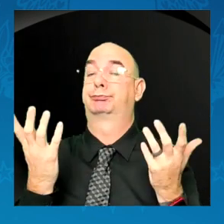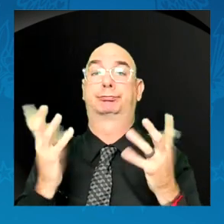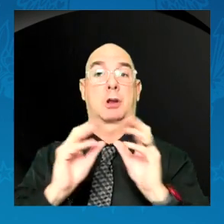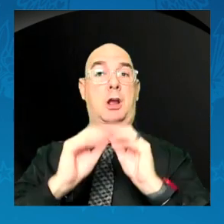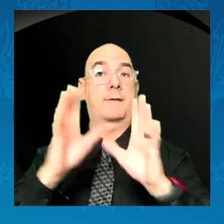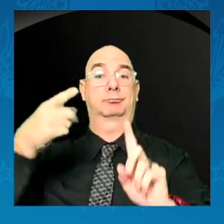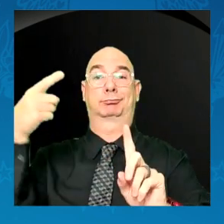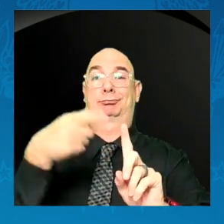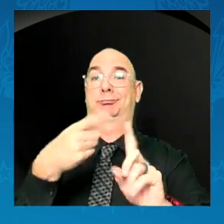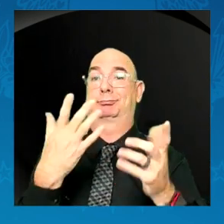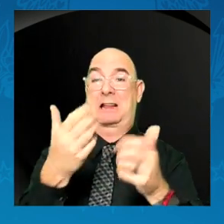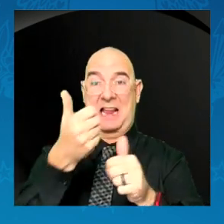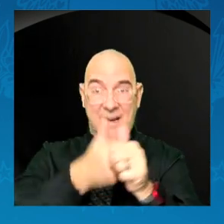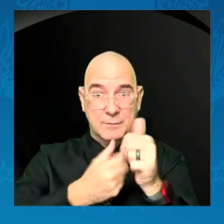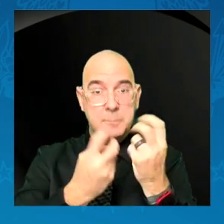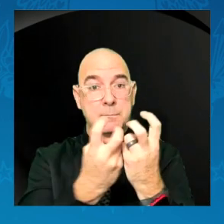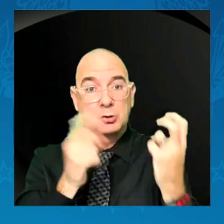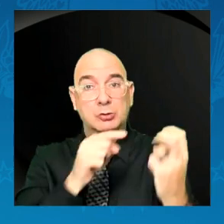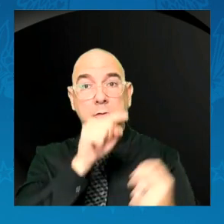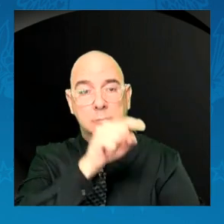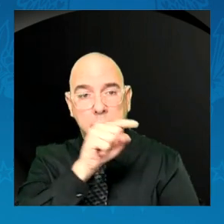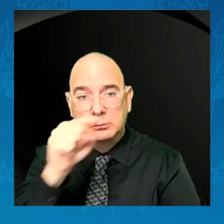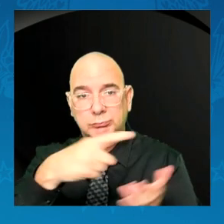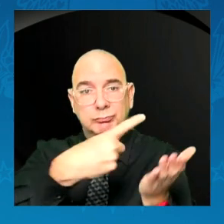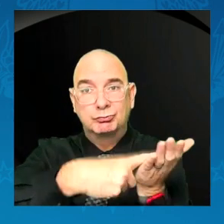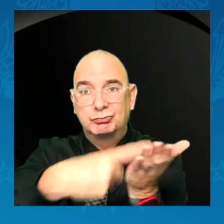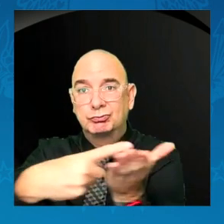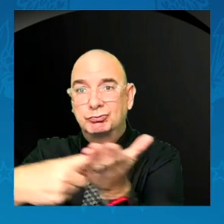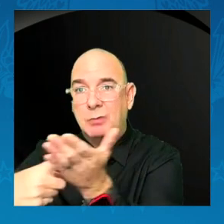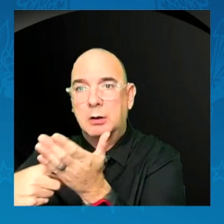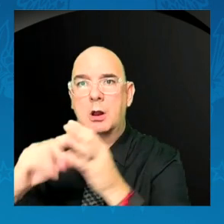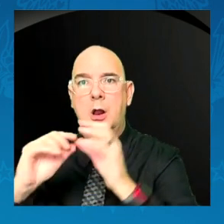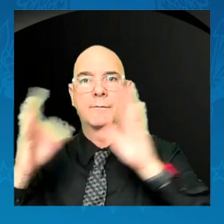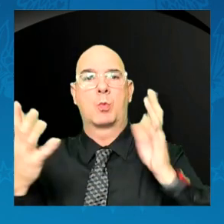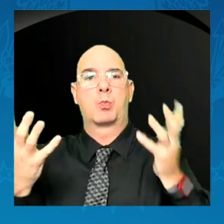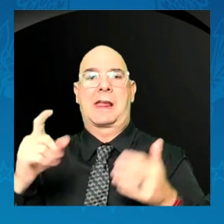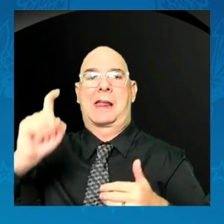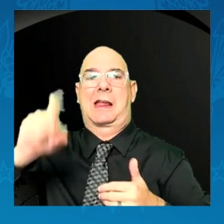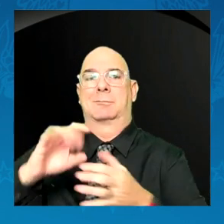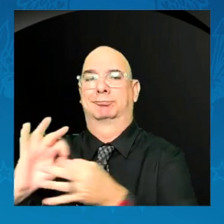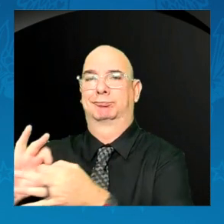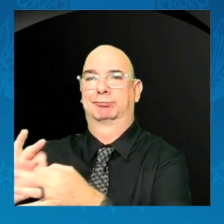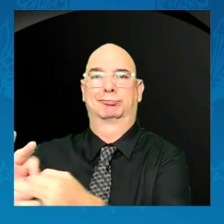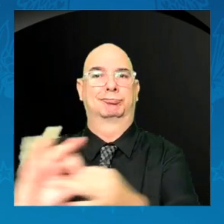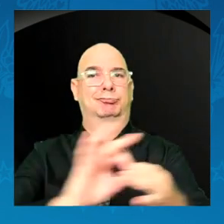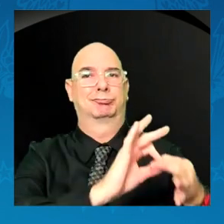is the need for coordination, but the overlap of interests as it relates to the work